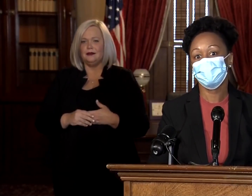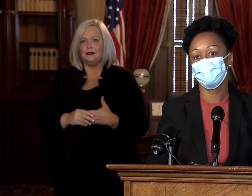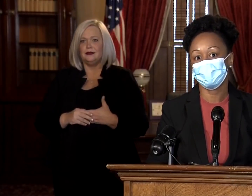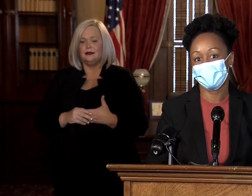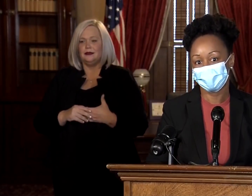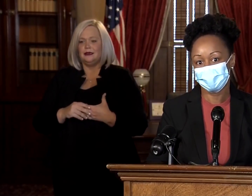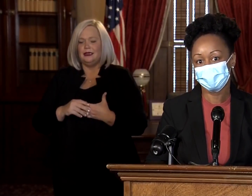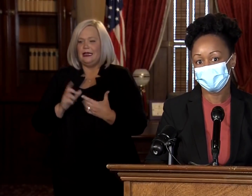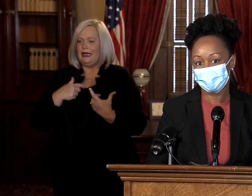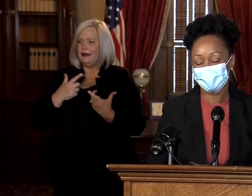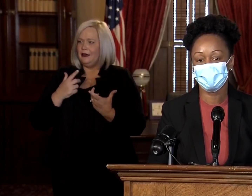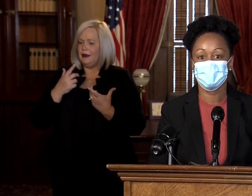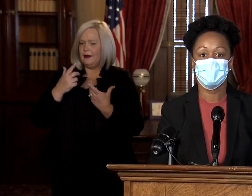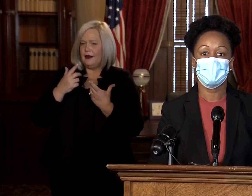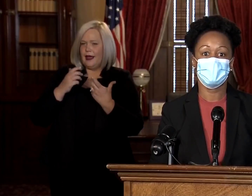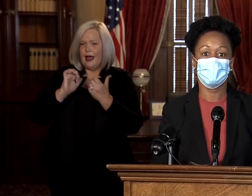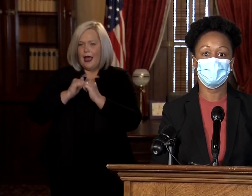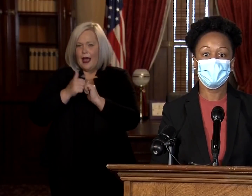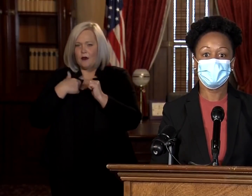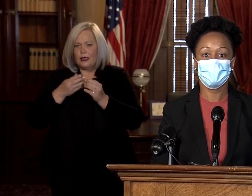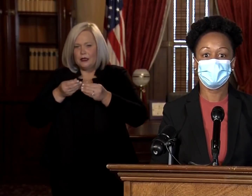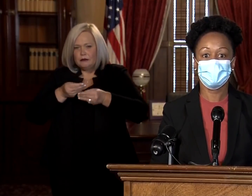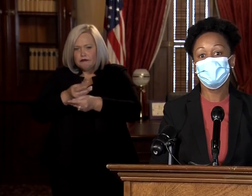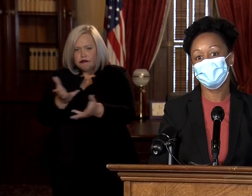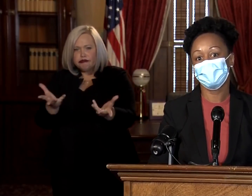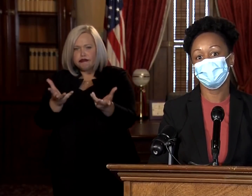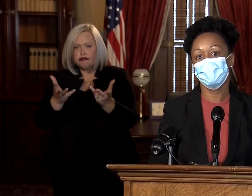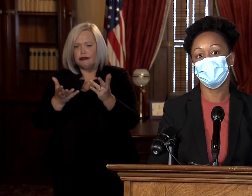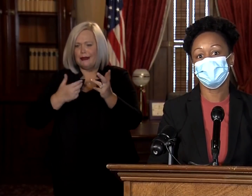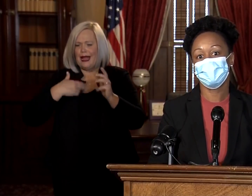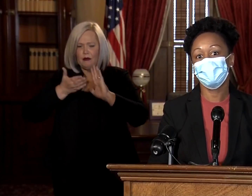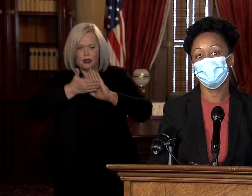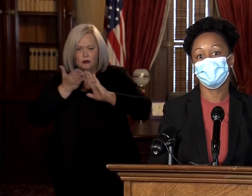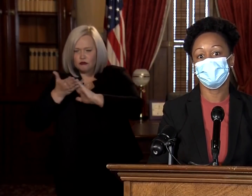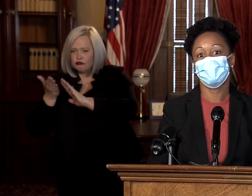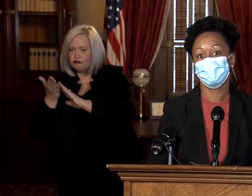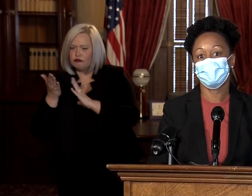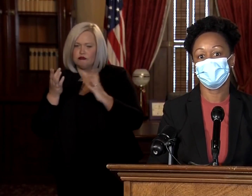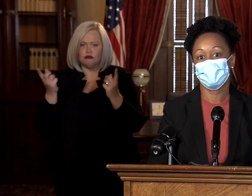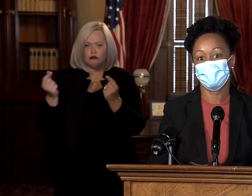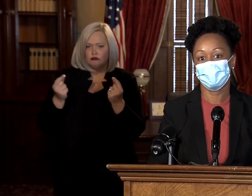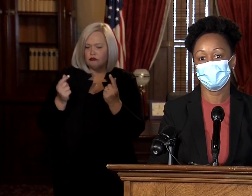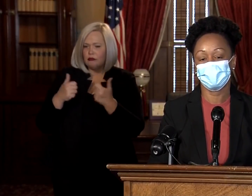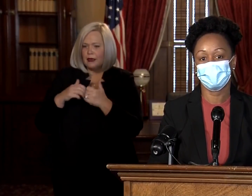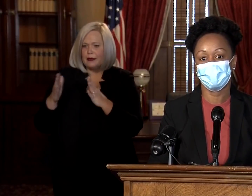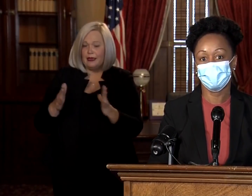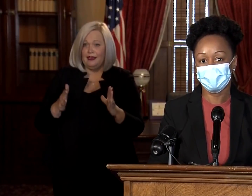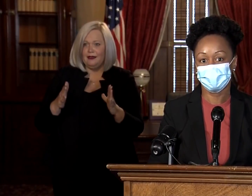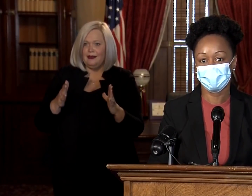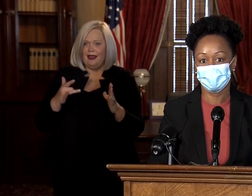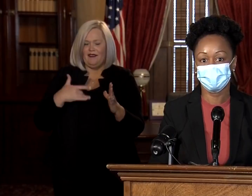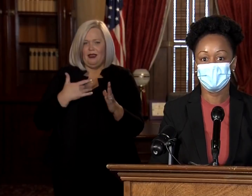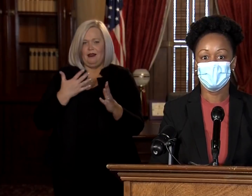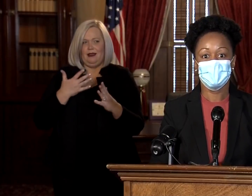effort that we’ve ever undertaken in this country and I undertaken in this country and I think that it, the operational think that it, the operational challenges of it means that it challenges of it means that it is, I think moving slower than